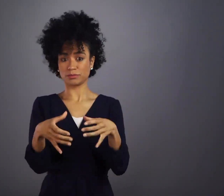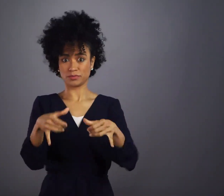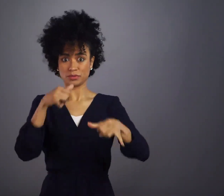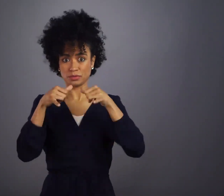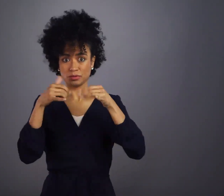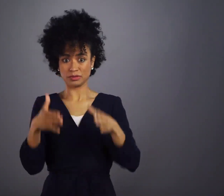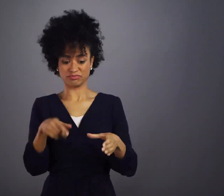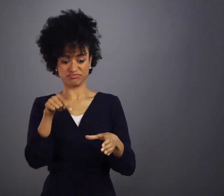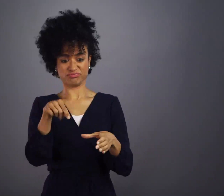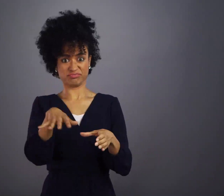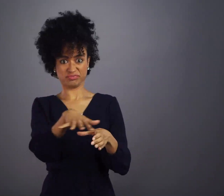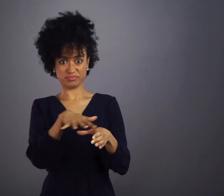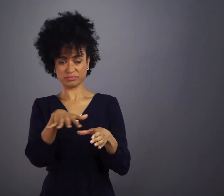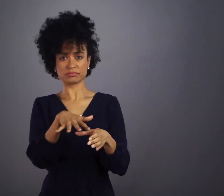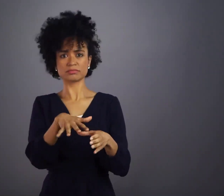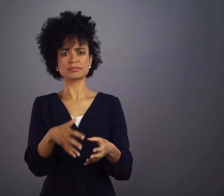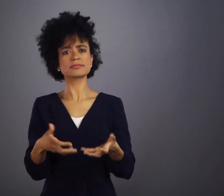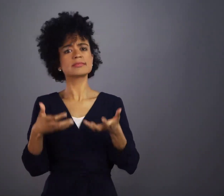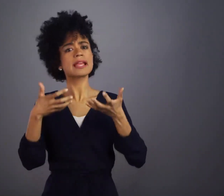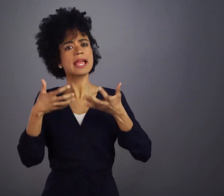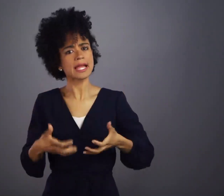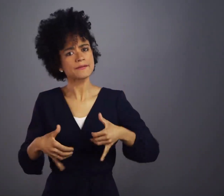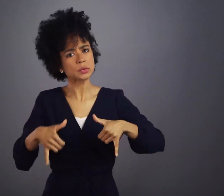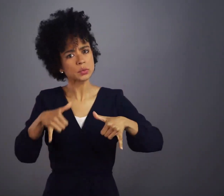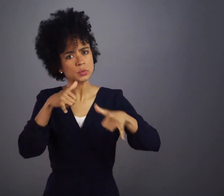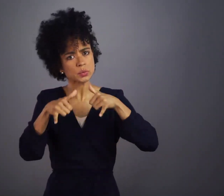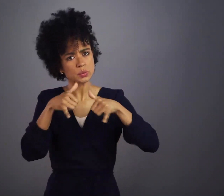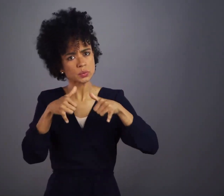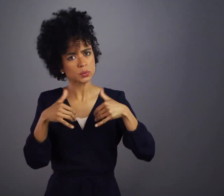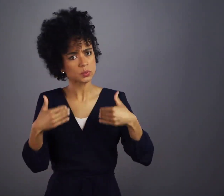Then we have a certain type of hard drinker.